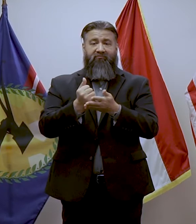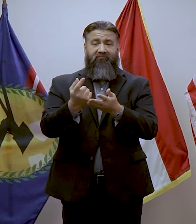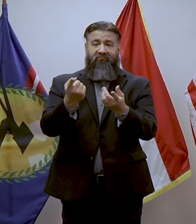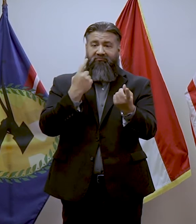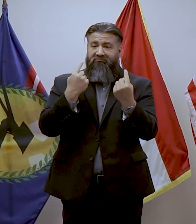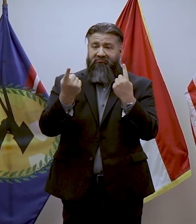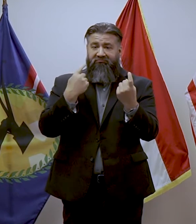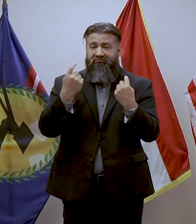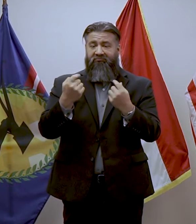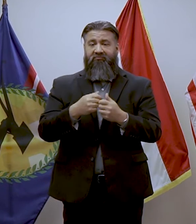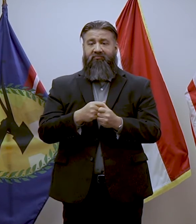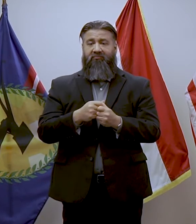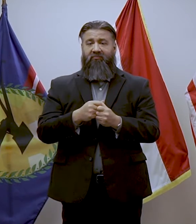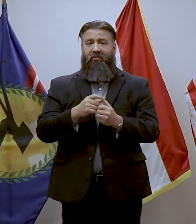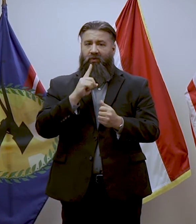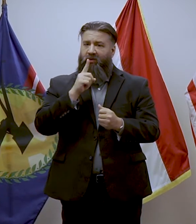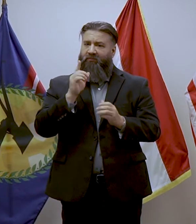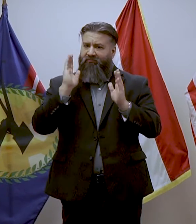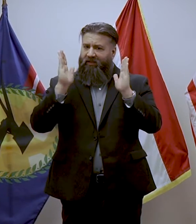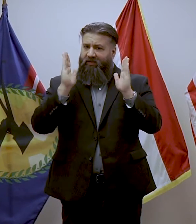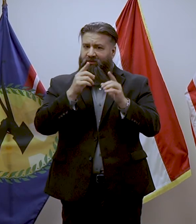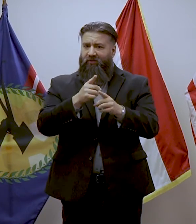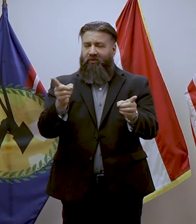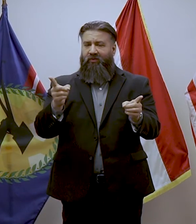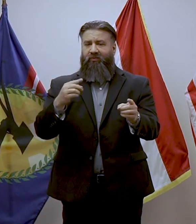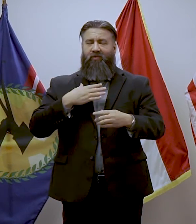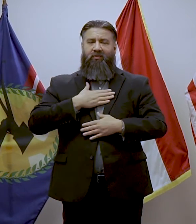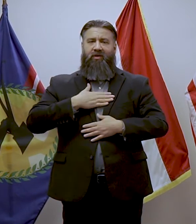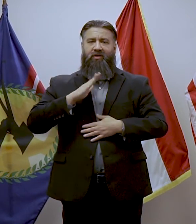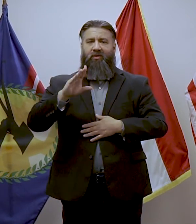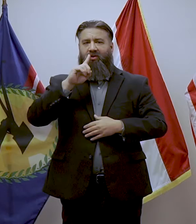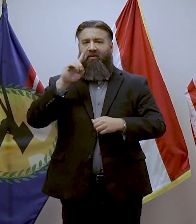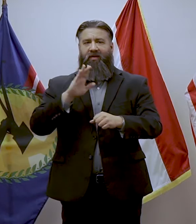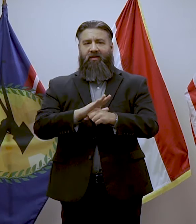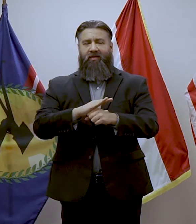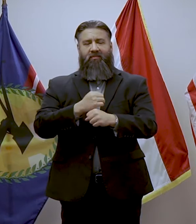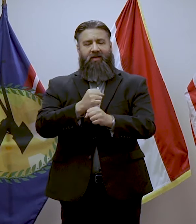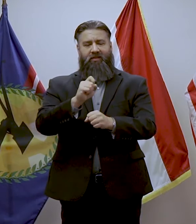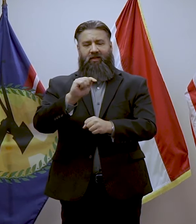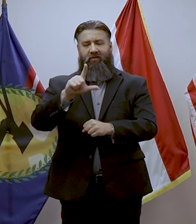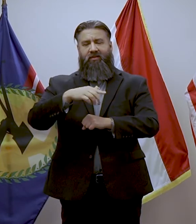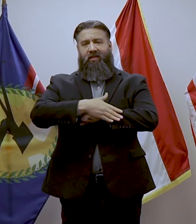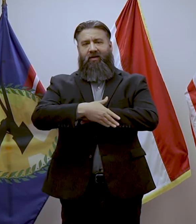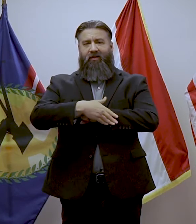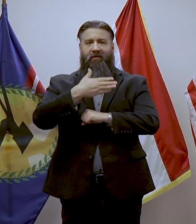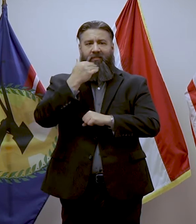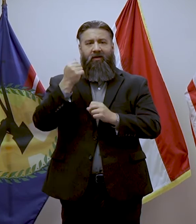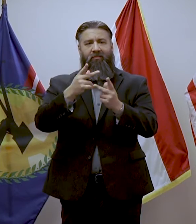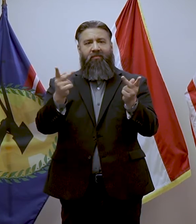We hear you and we appreciate your commitment to making Saint Louis County a better place for everyone. Thank you.